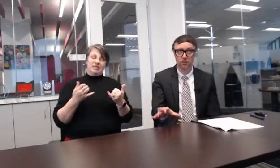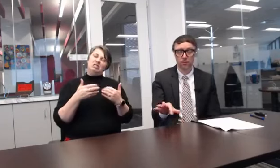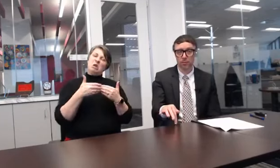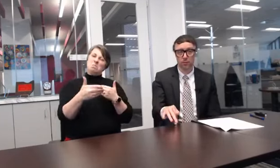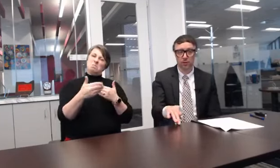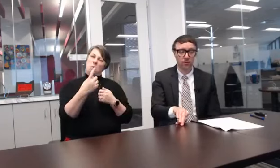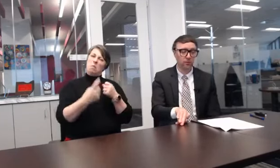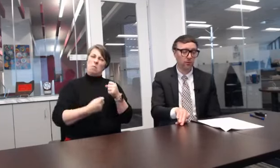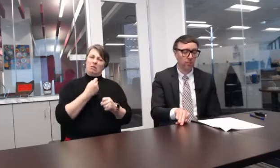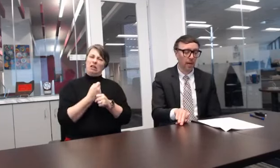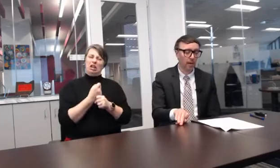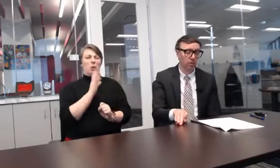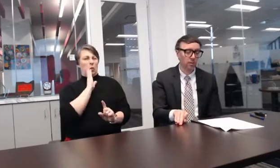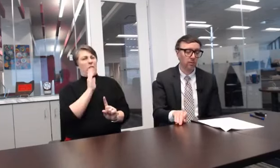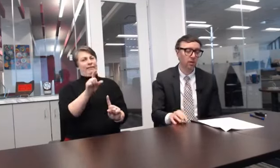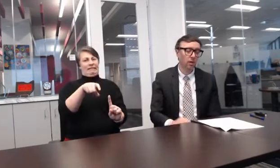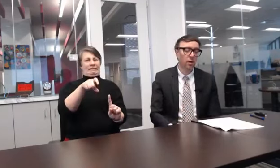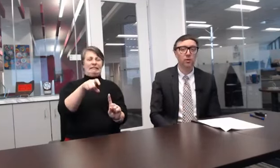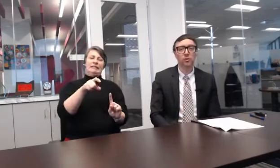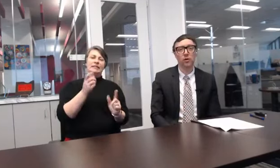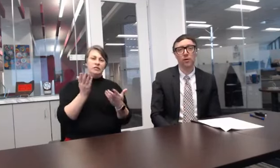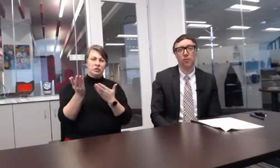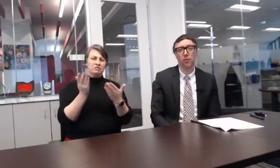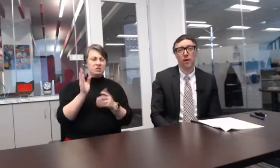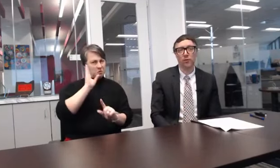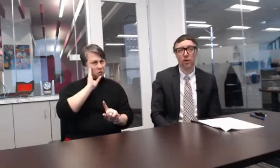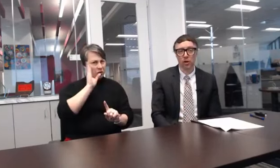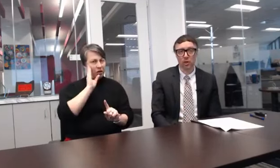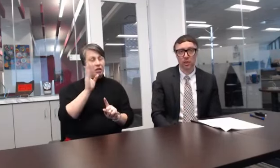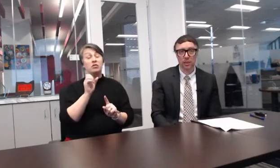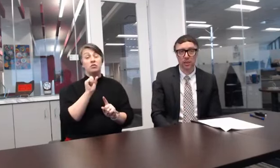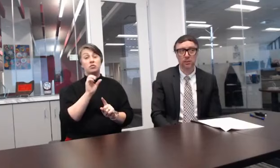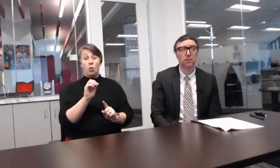You have to meet one of those sub-categories. So if you have current needs